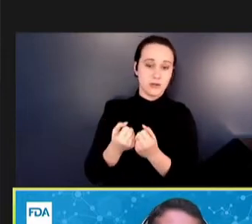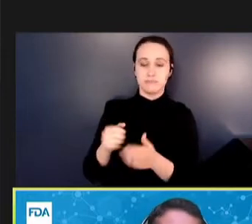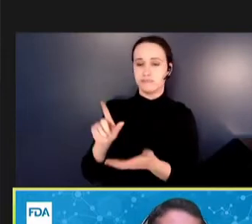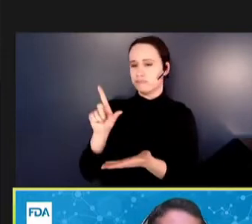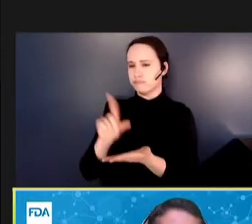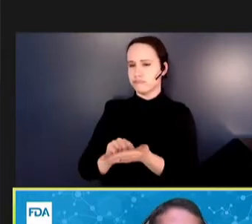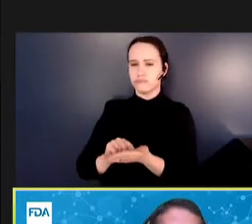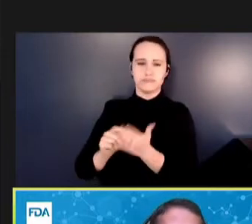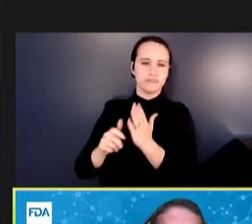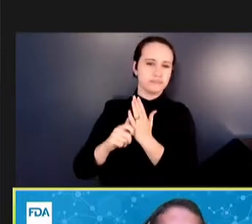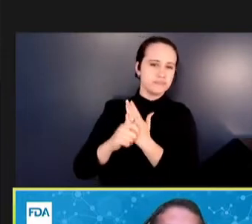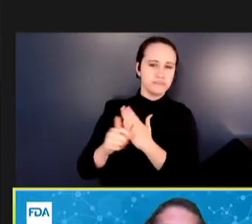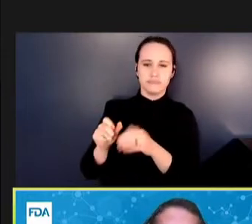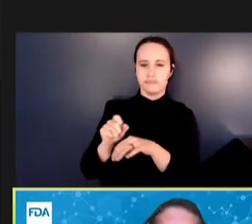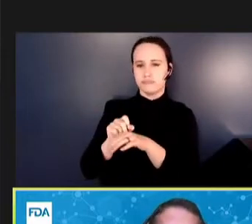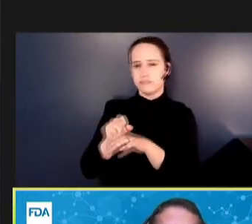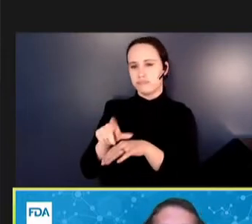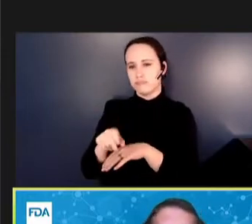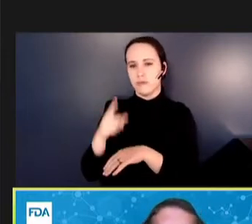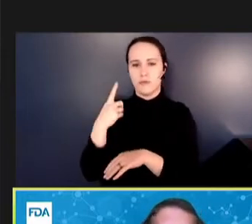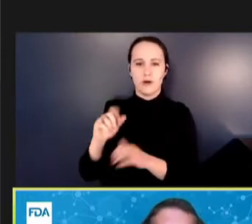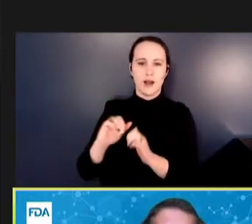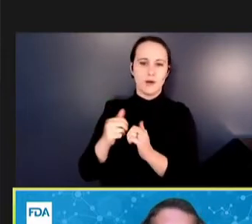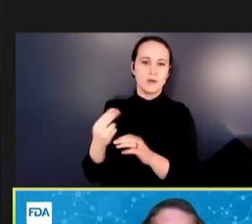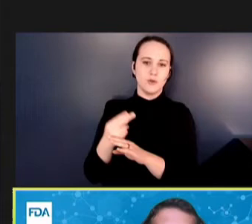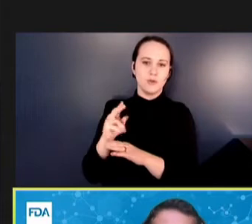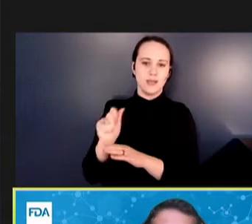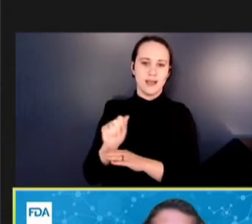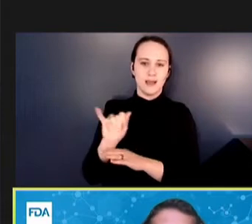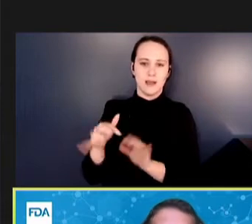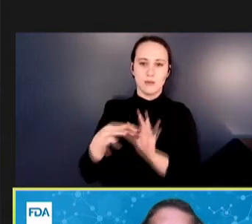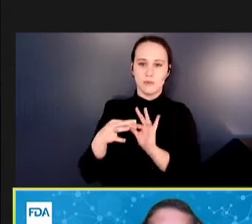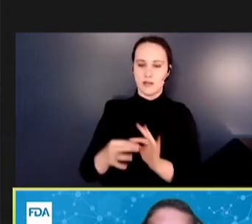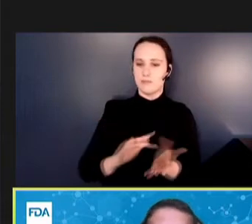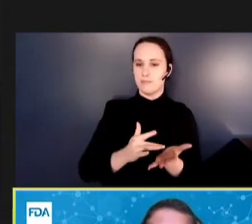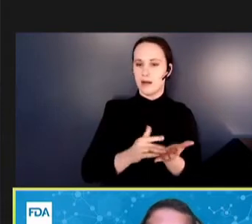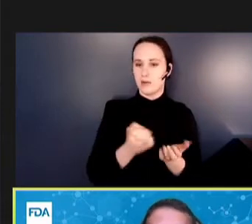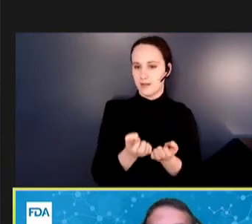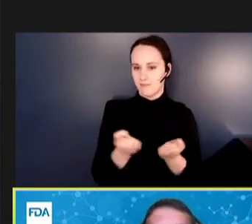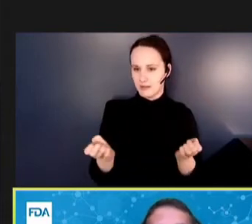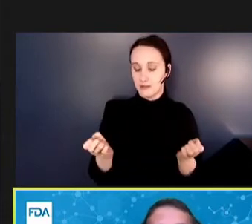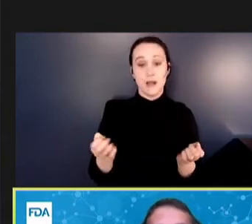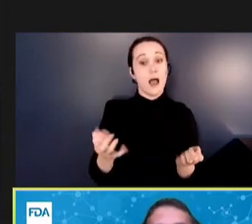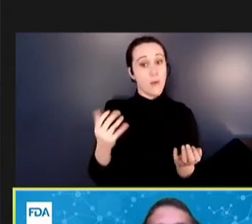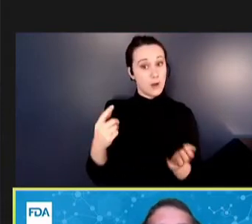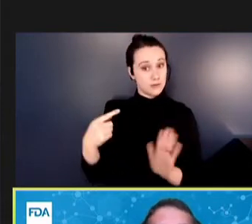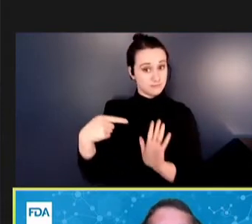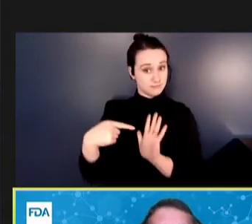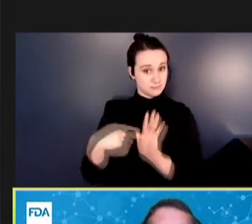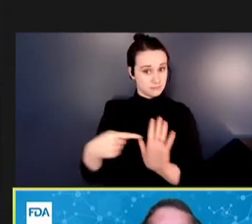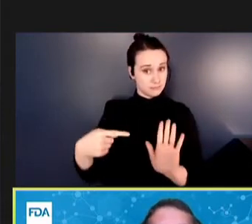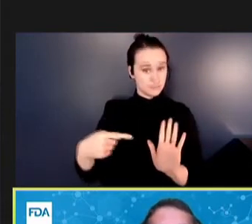guidances for use of AI in medical devices. And I want to highlight that in fall of 2021,